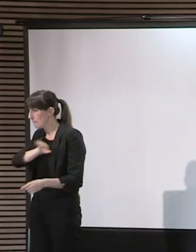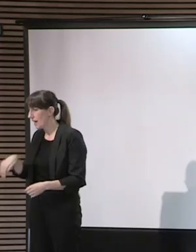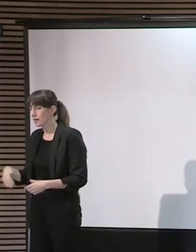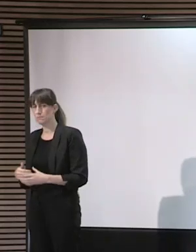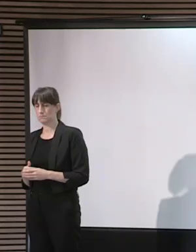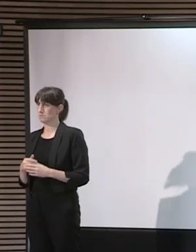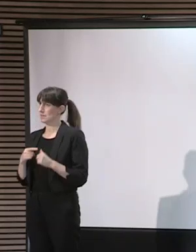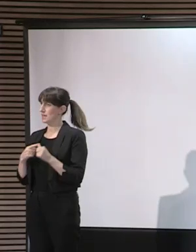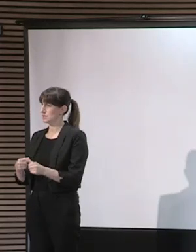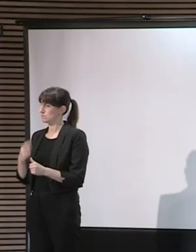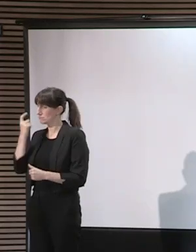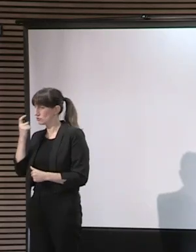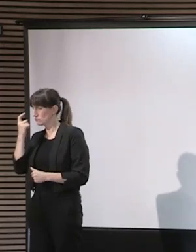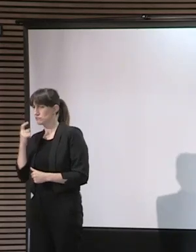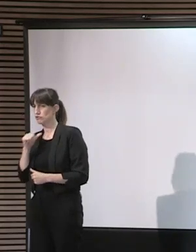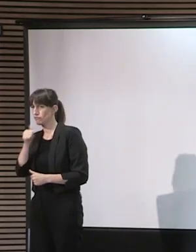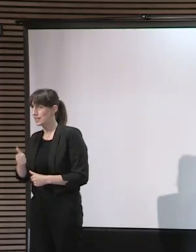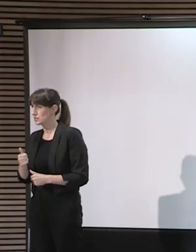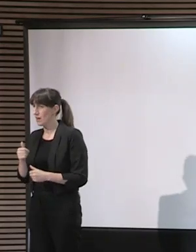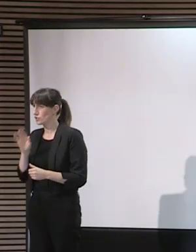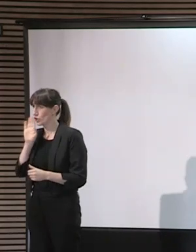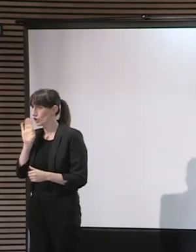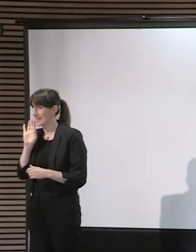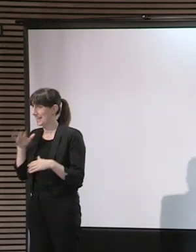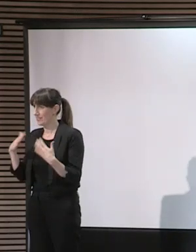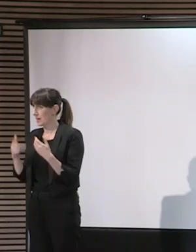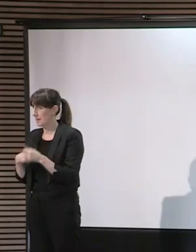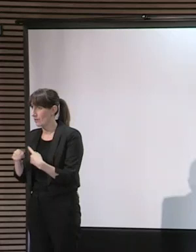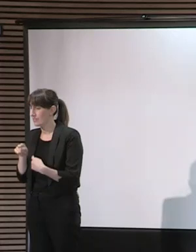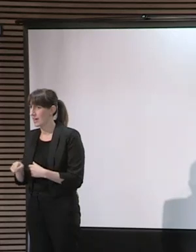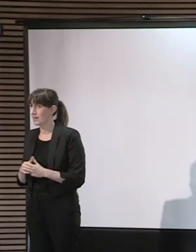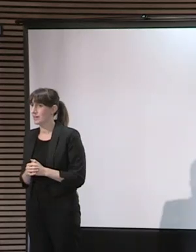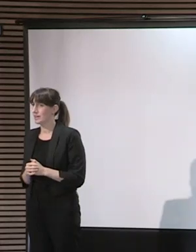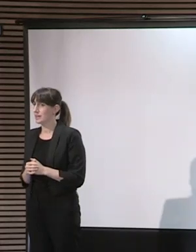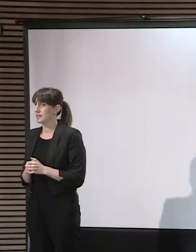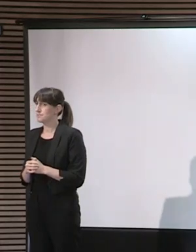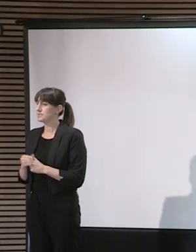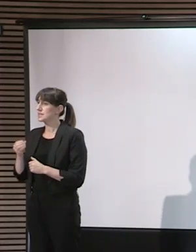back? That sounds curious to me. Happy to pick up any case that feels like it